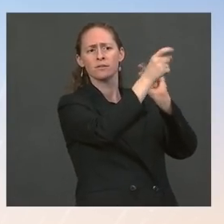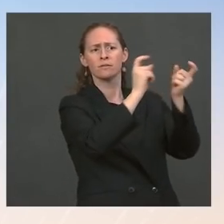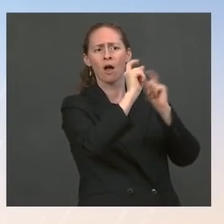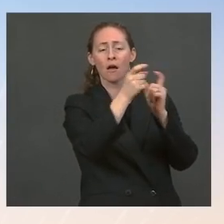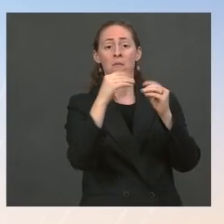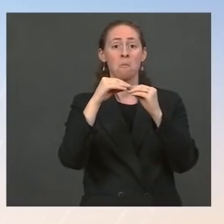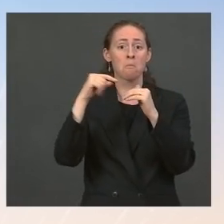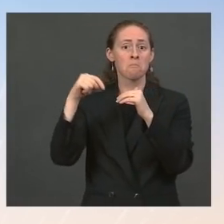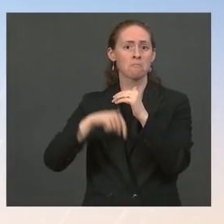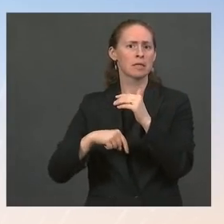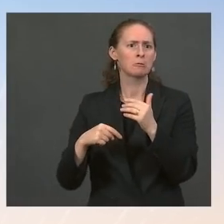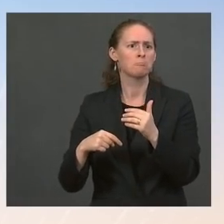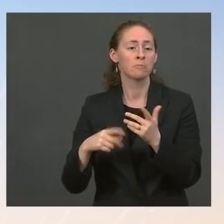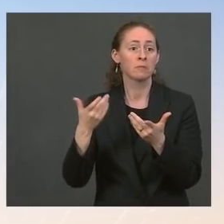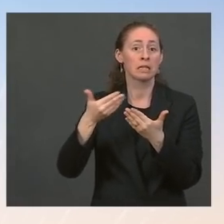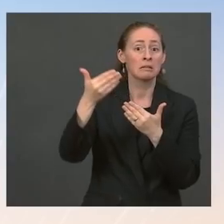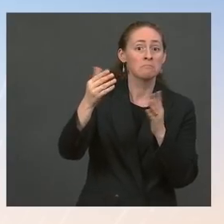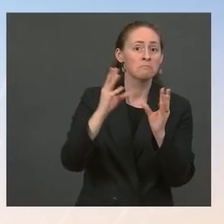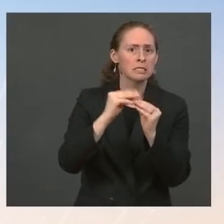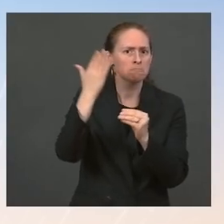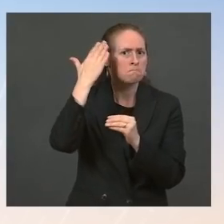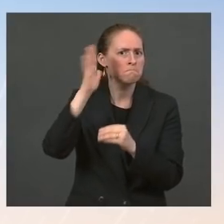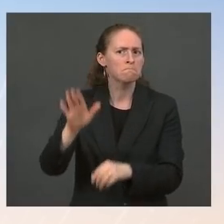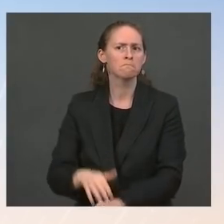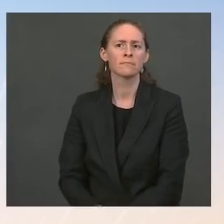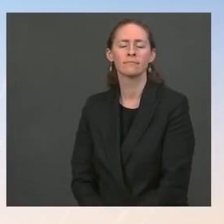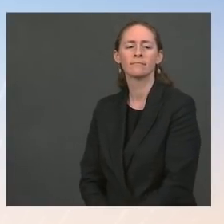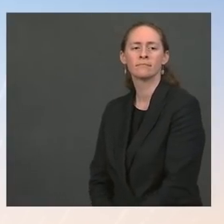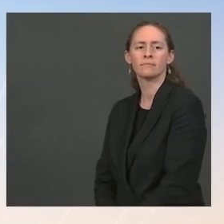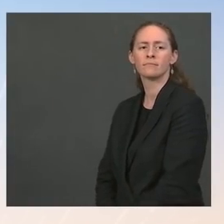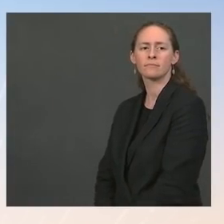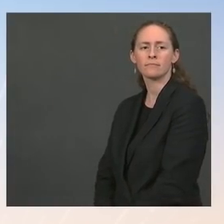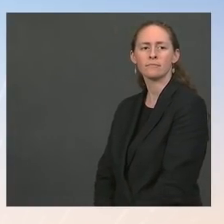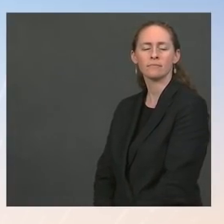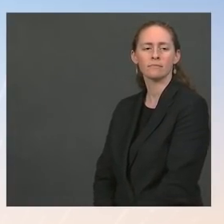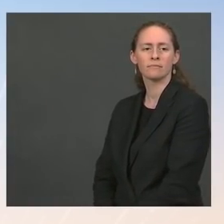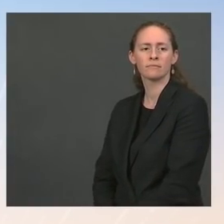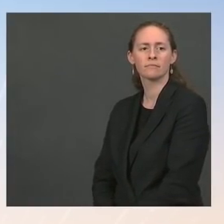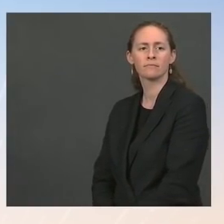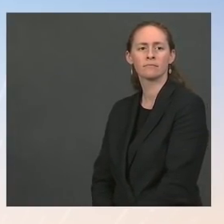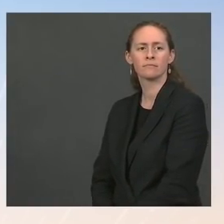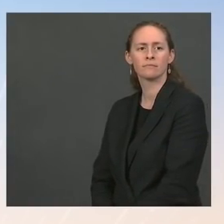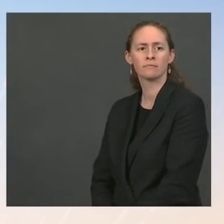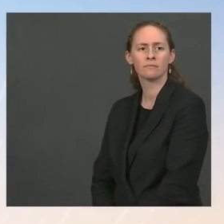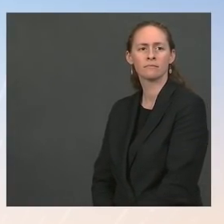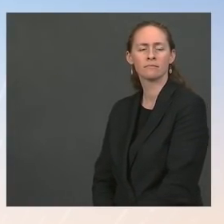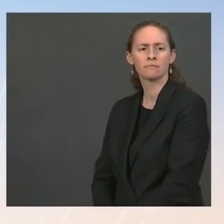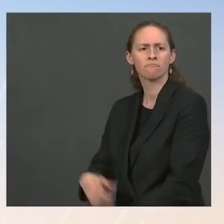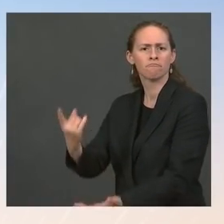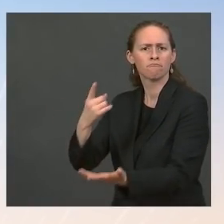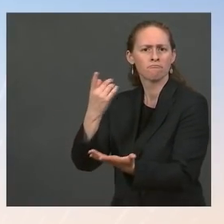Go ahead, Francesca. The Press: Do you have any reaction to the airstrike on Ethiopia? Ms. Psaki: I will get you something after the briefing. Go ahead. The Press: Thank you, Jen. I have a couple for you. Ms. Psaki: Sure.